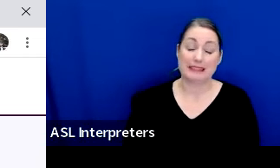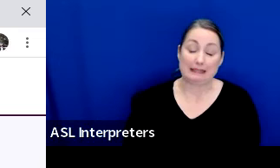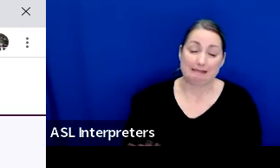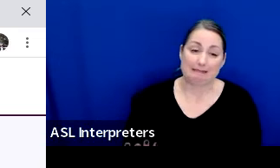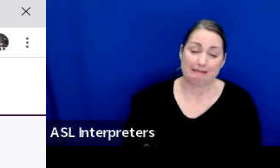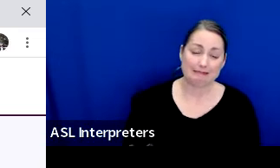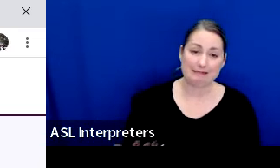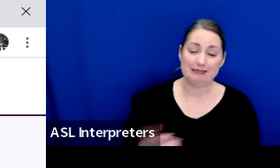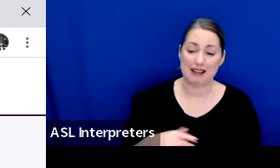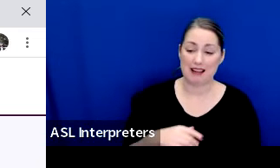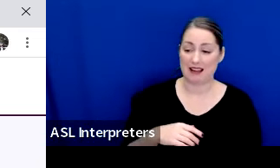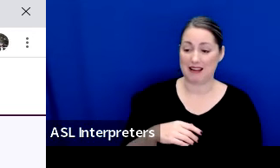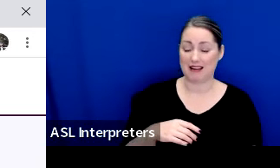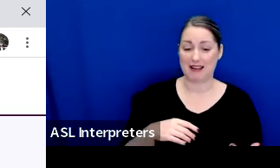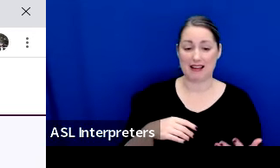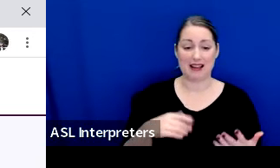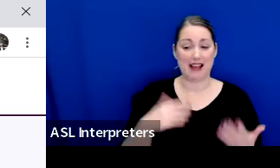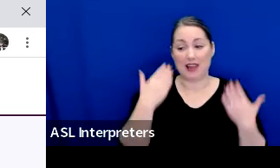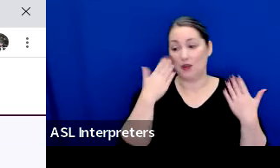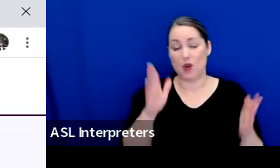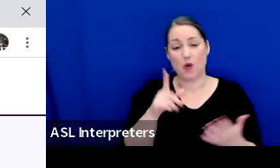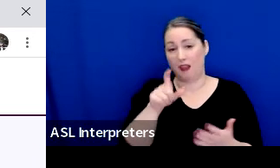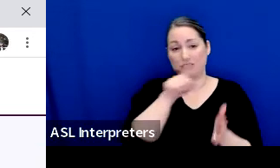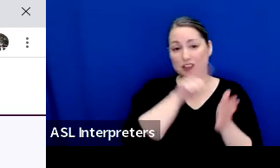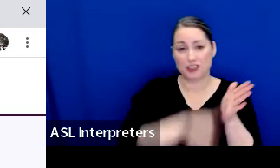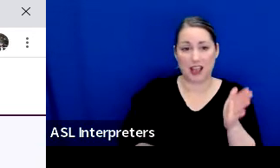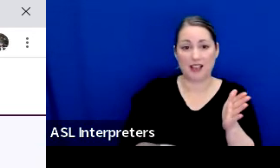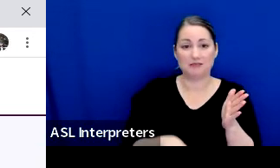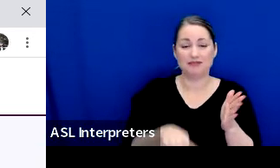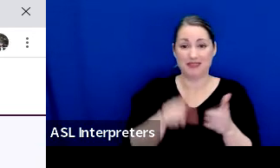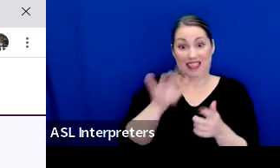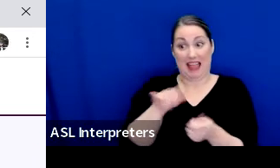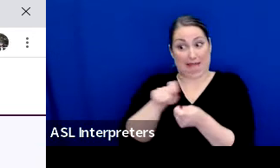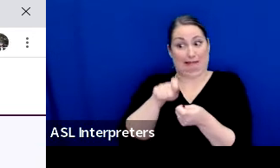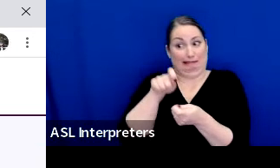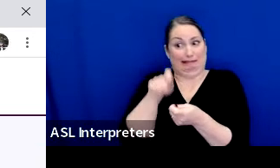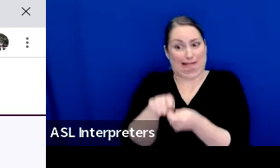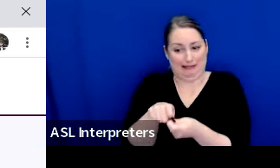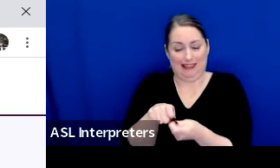I didn't see the promoted class. That's a very specific class. I'm not sure. So I don't have an answer to that one.